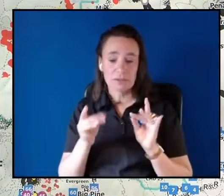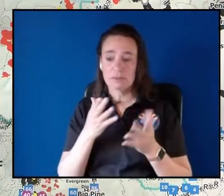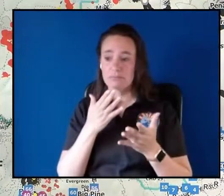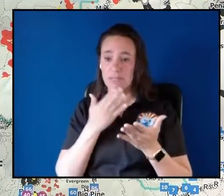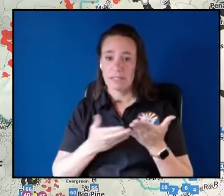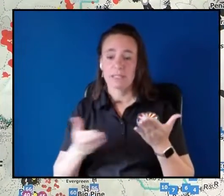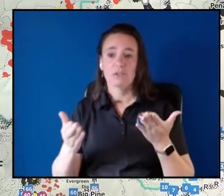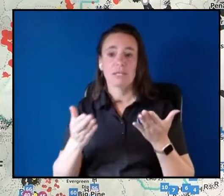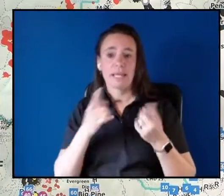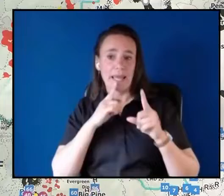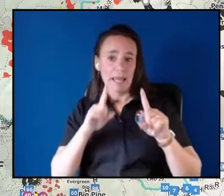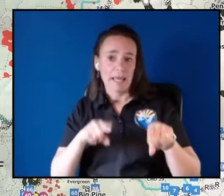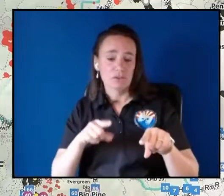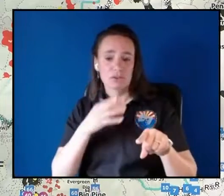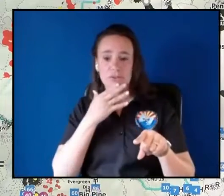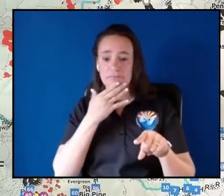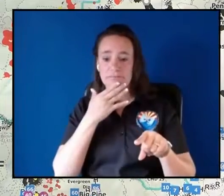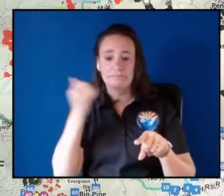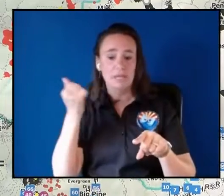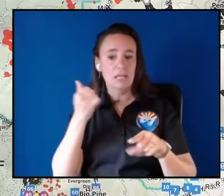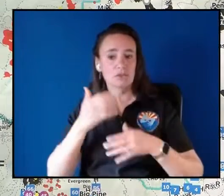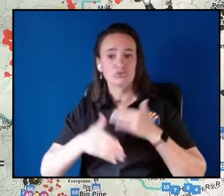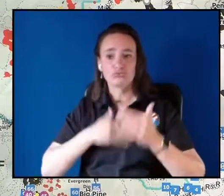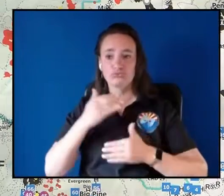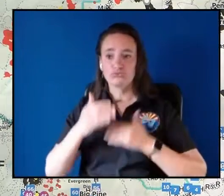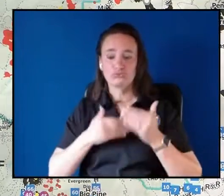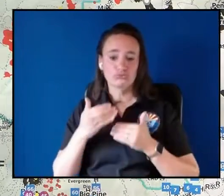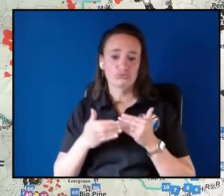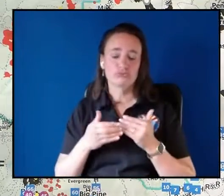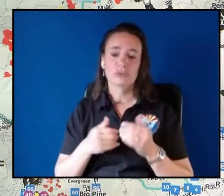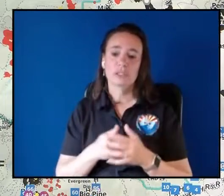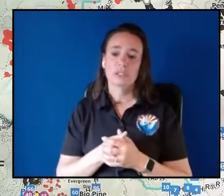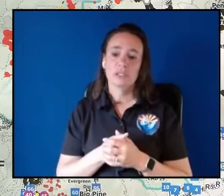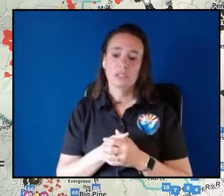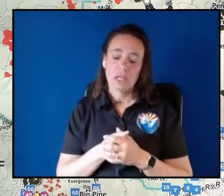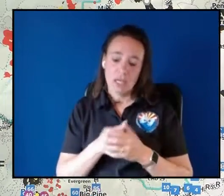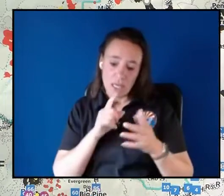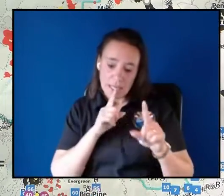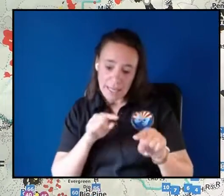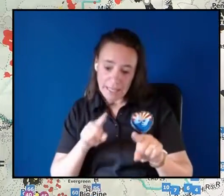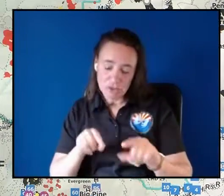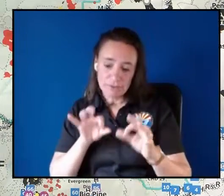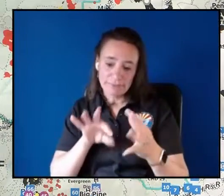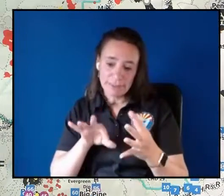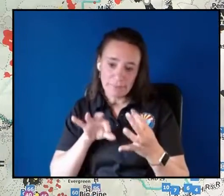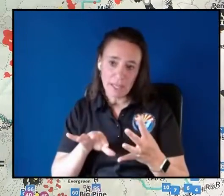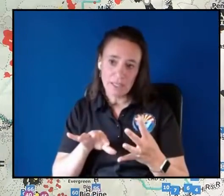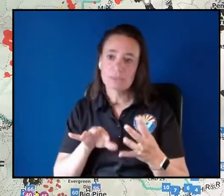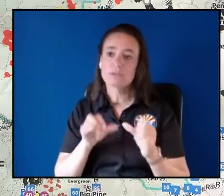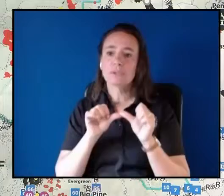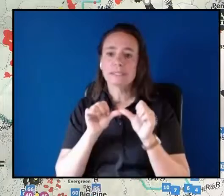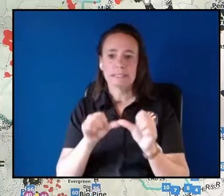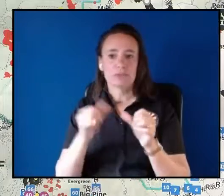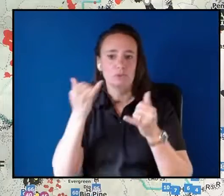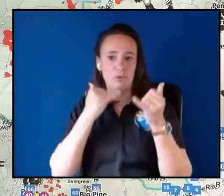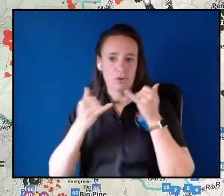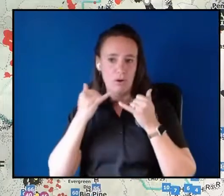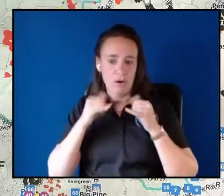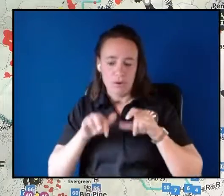those and look at those and give you that feedback on those. So, continue to do that. As always, if there's stuff